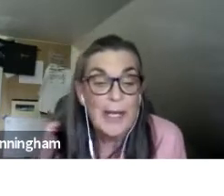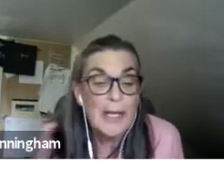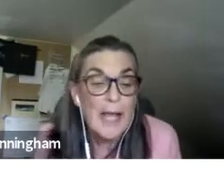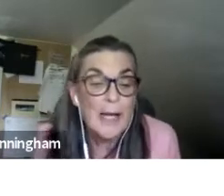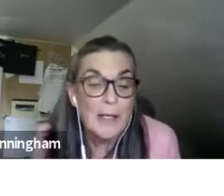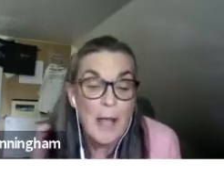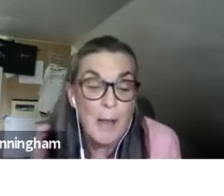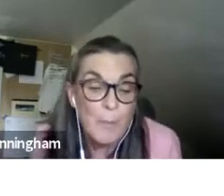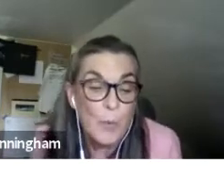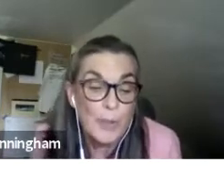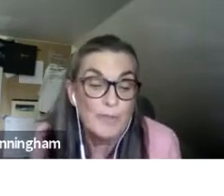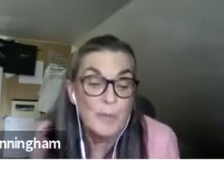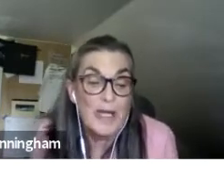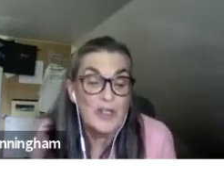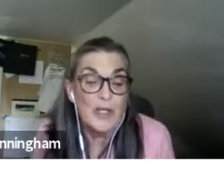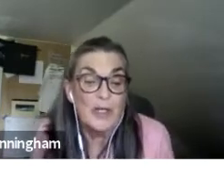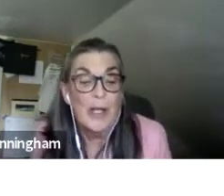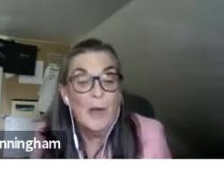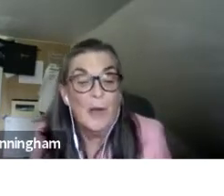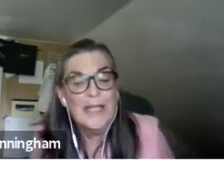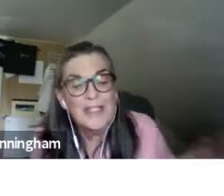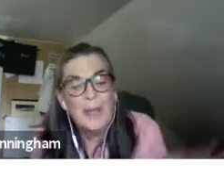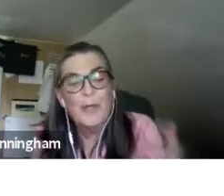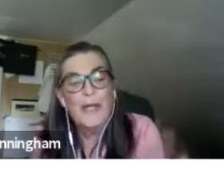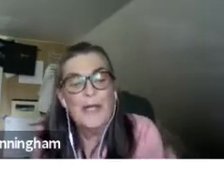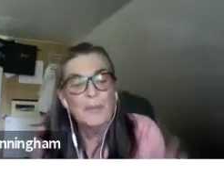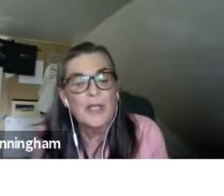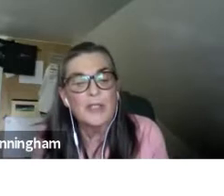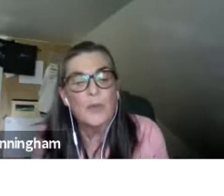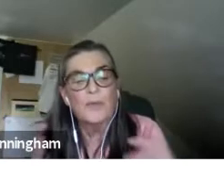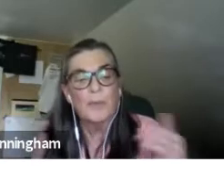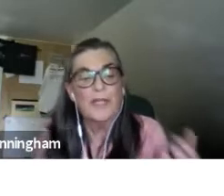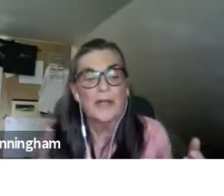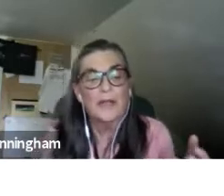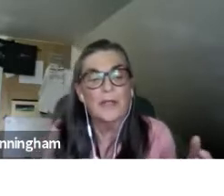add a lot more information. We can separate out one from the other in the